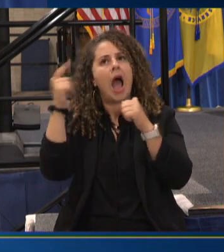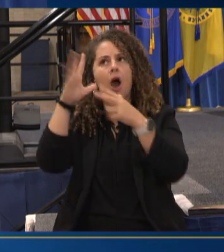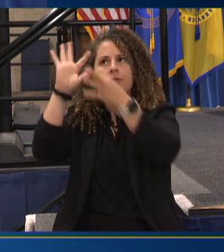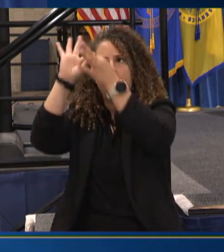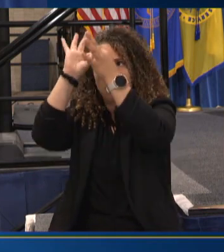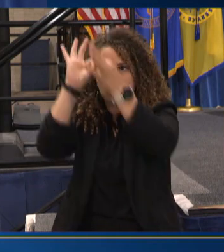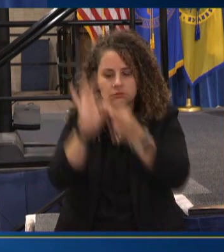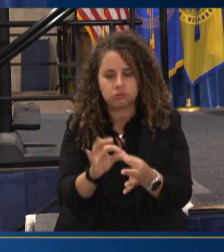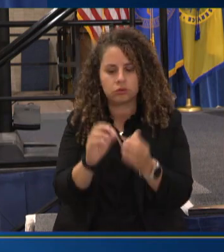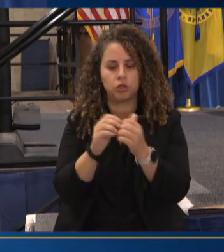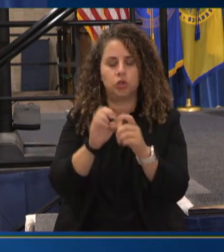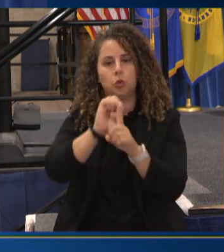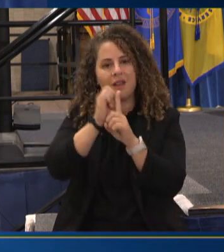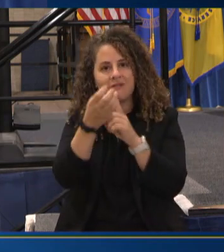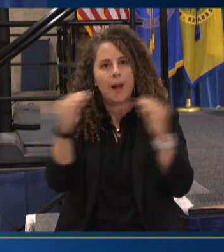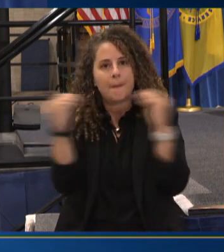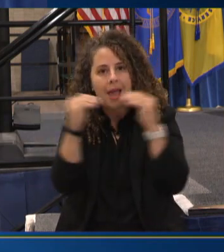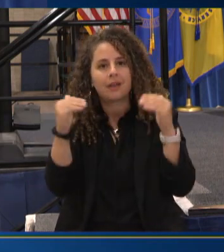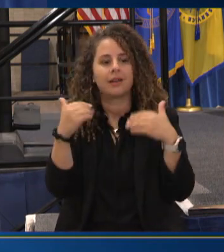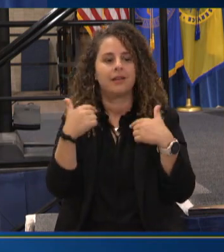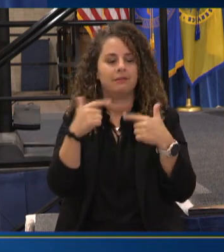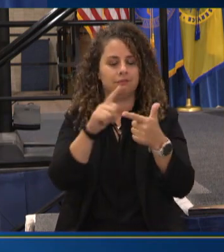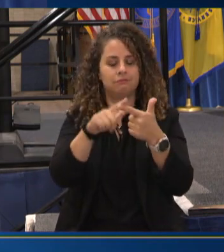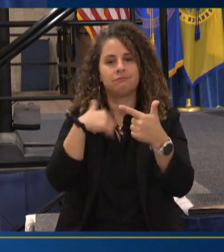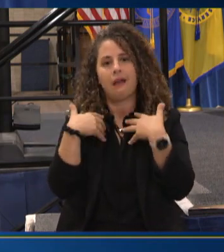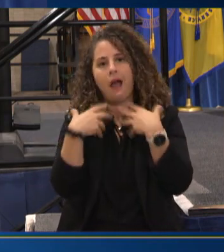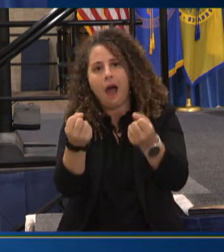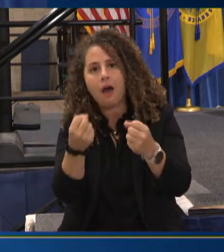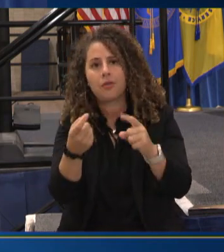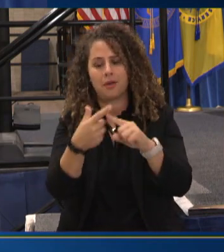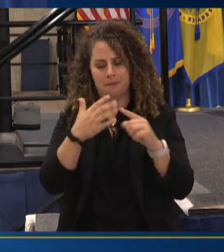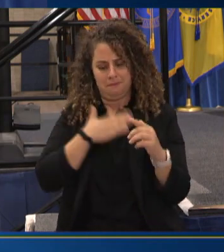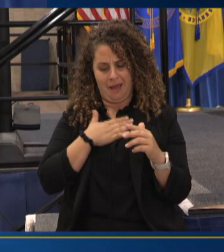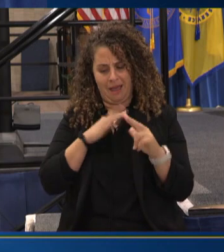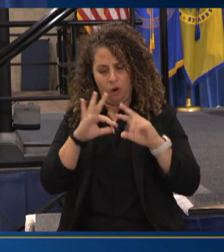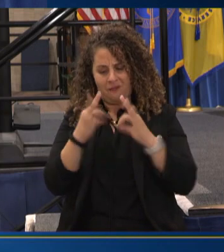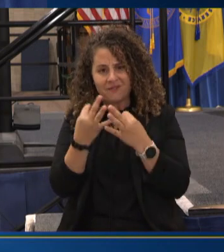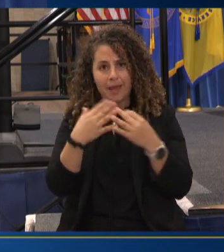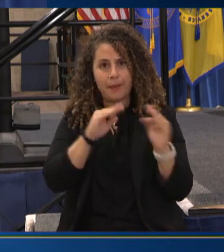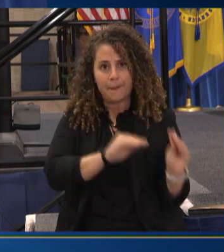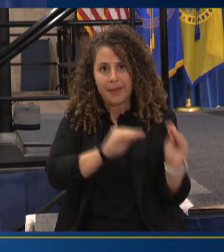environmental equity, with health of my own family being moved twice for